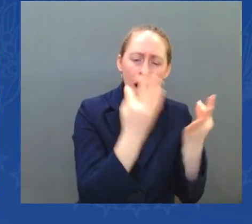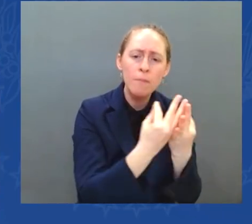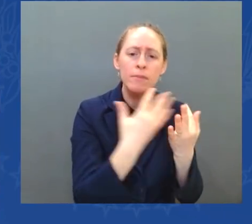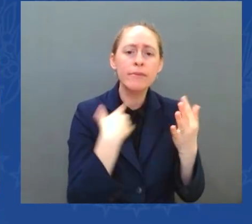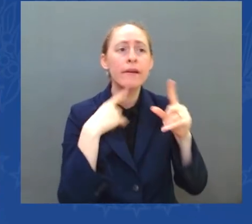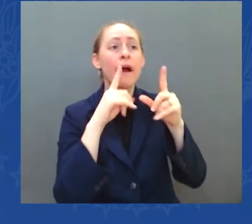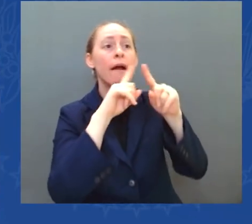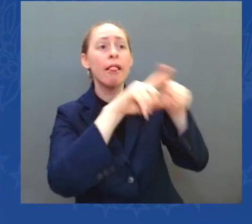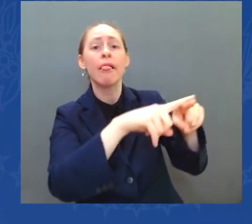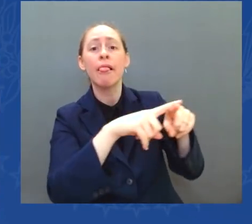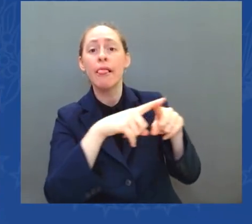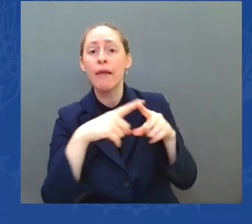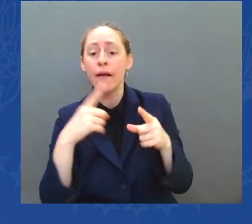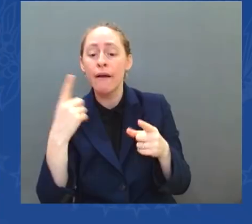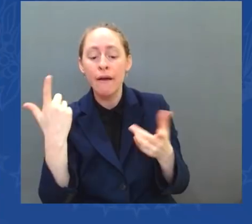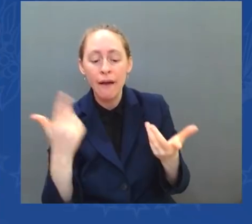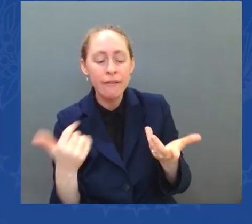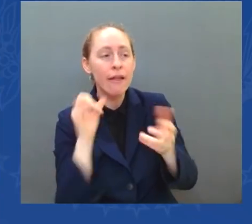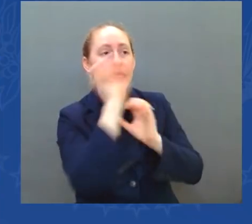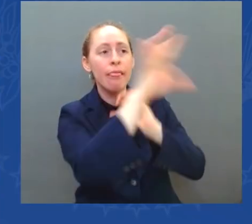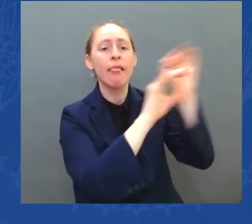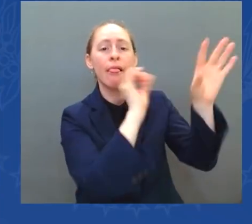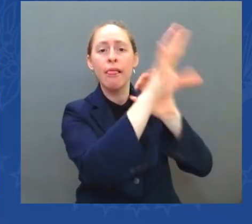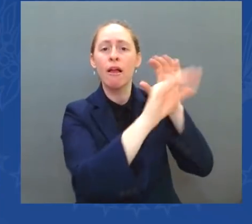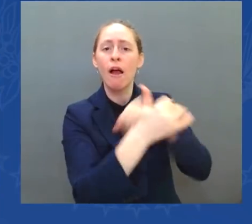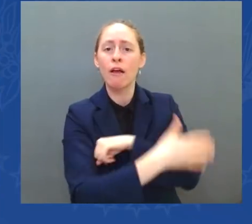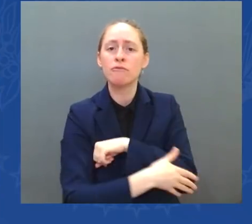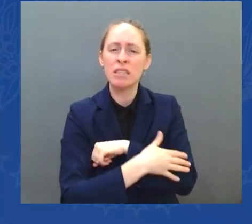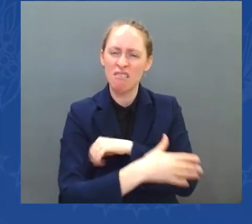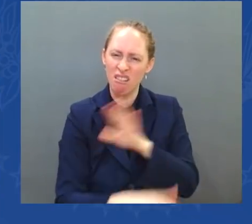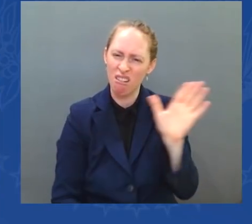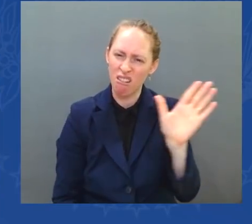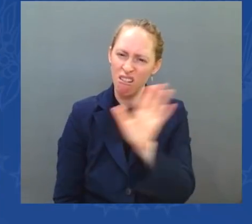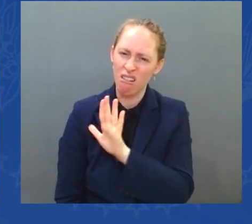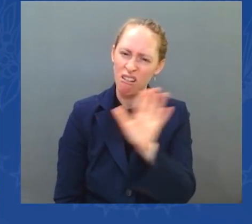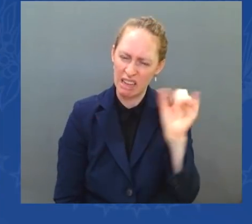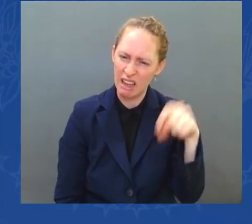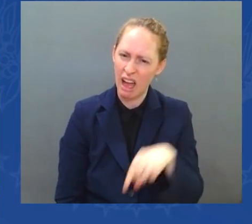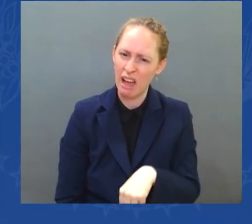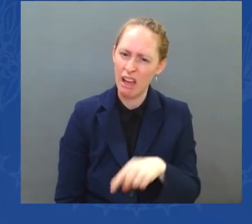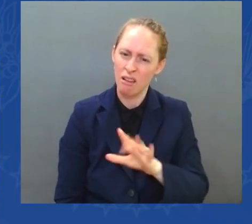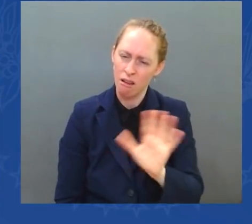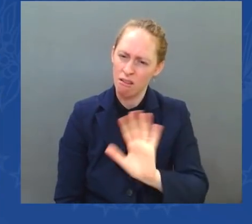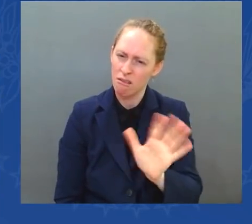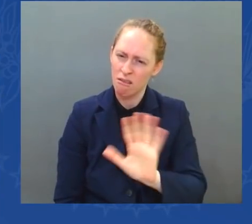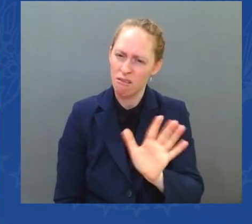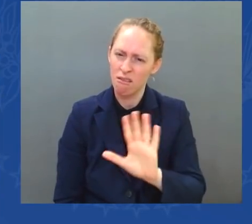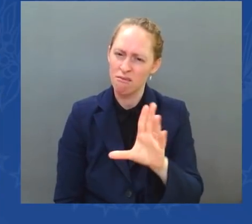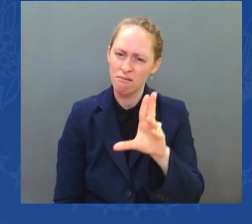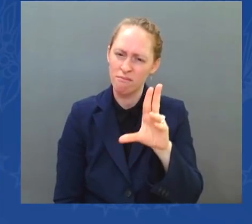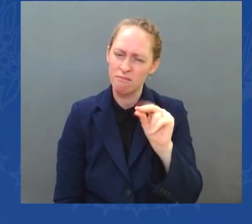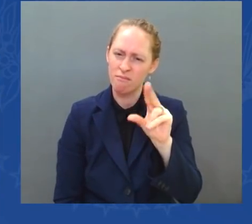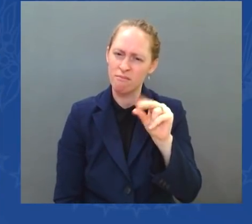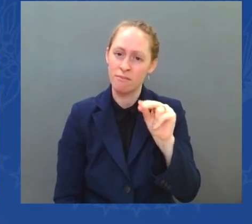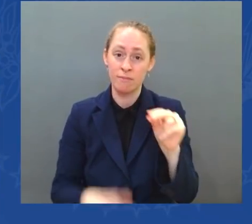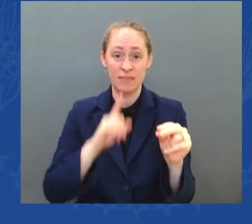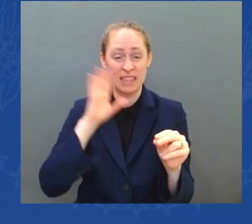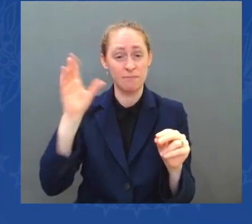they require investments. We know what happens when we stop investing in the future and the places like Greensboro. We really do.